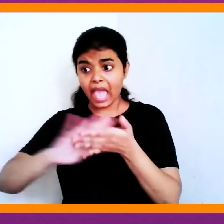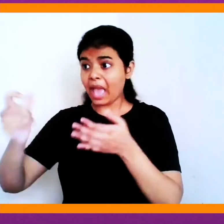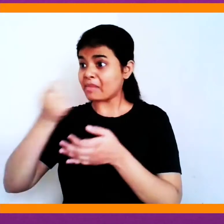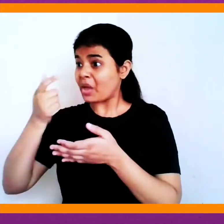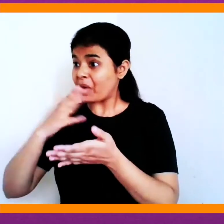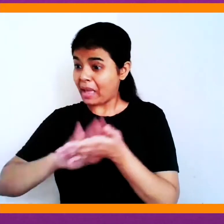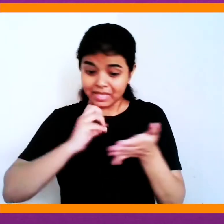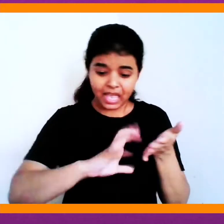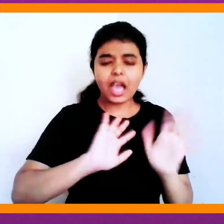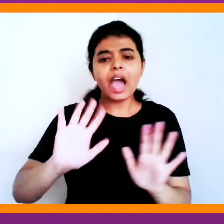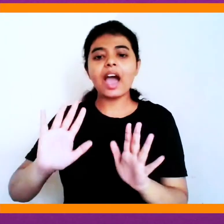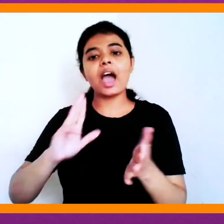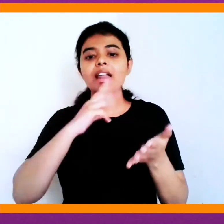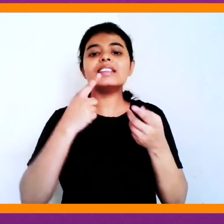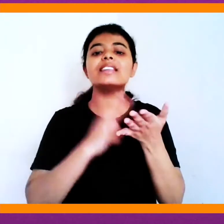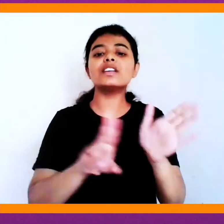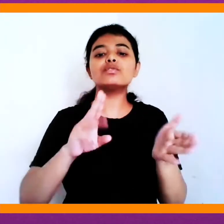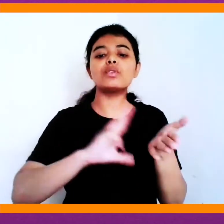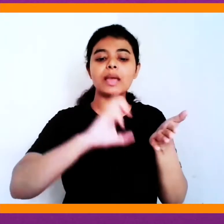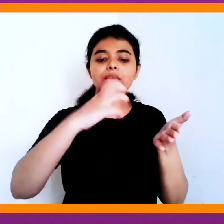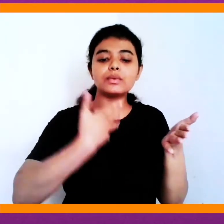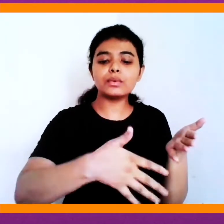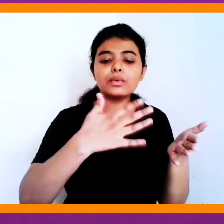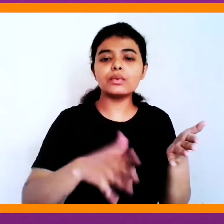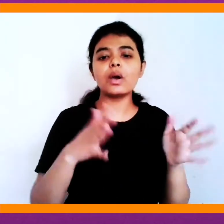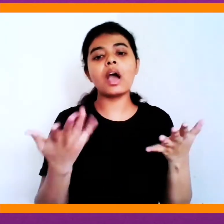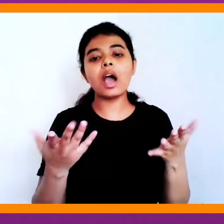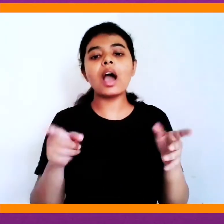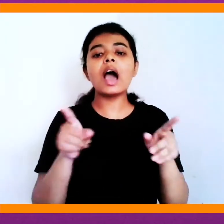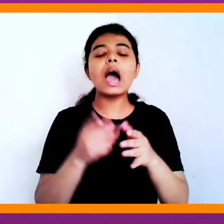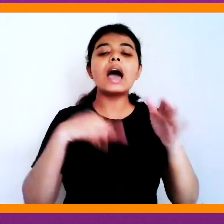the girl is not taking any medicines to get them and her cycles are the same which she normally has